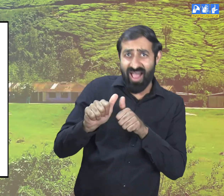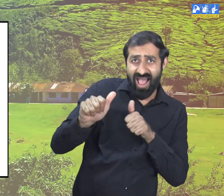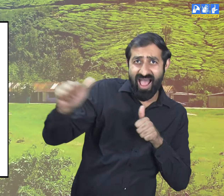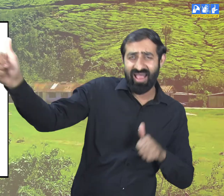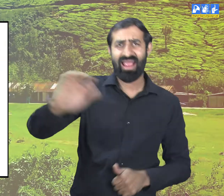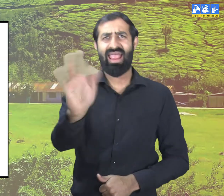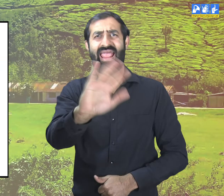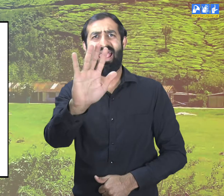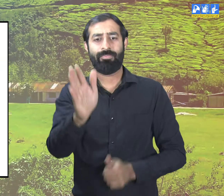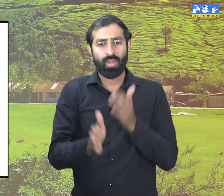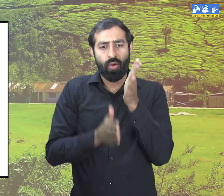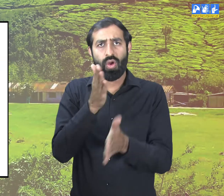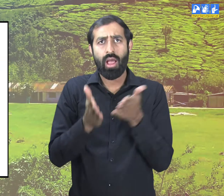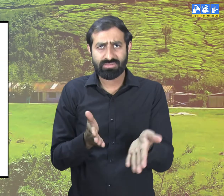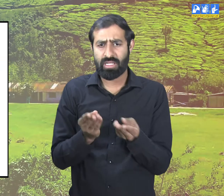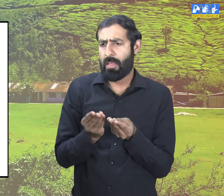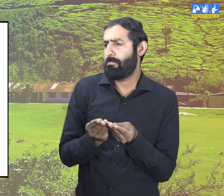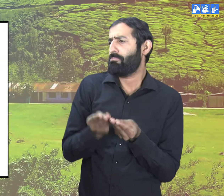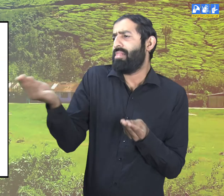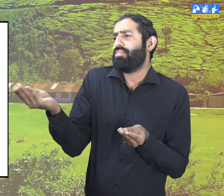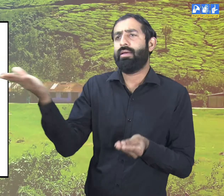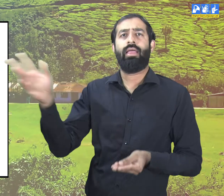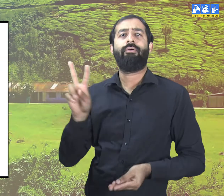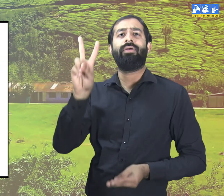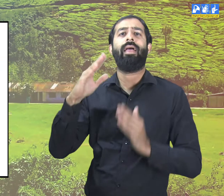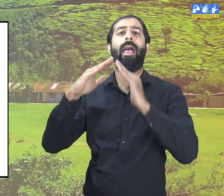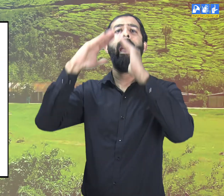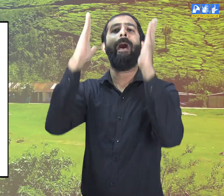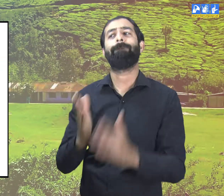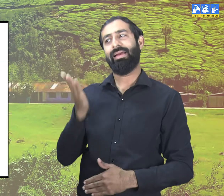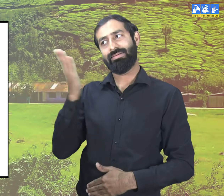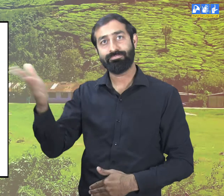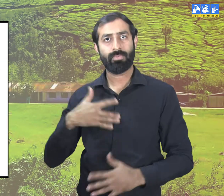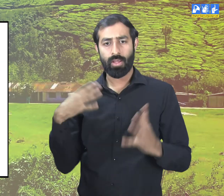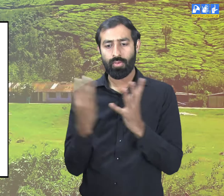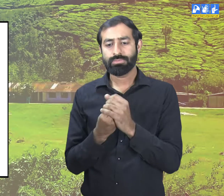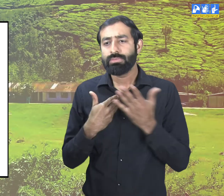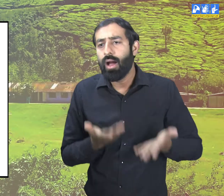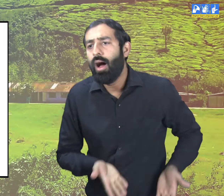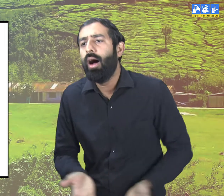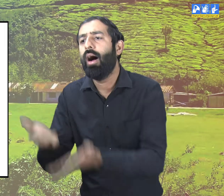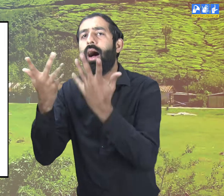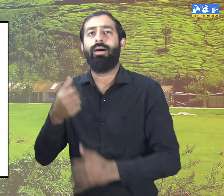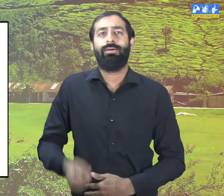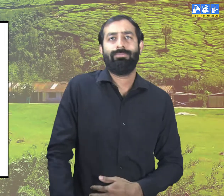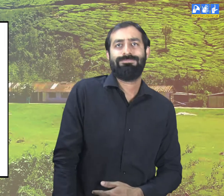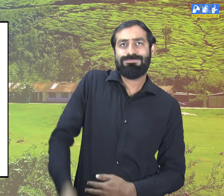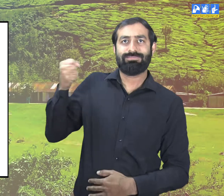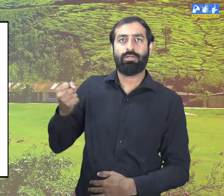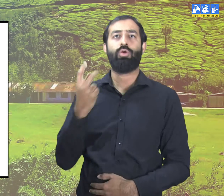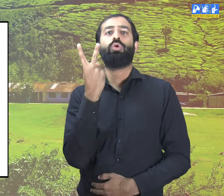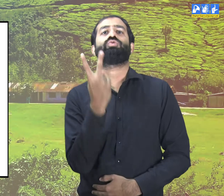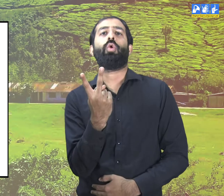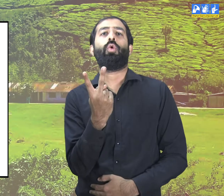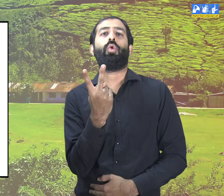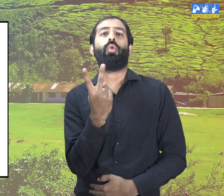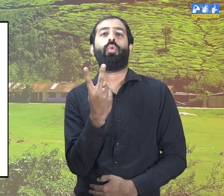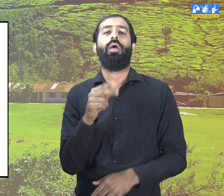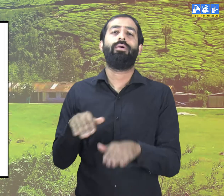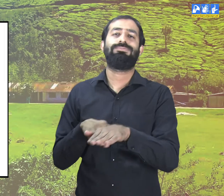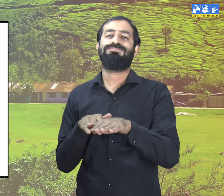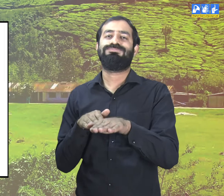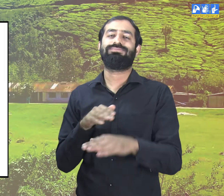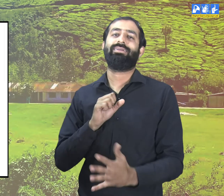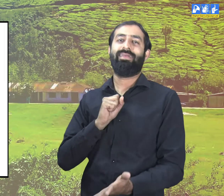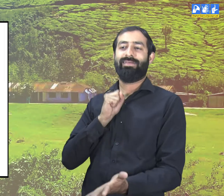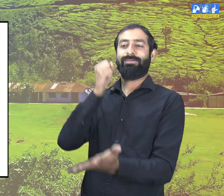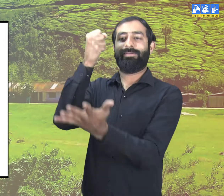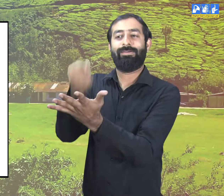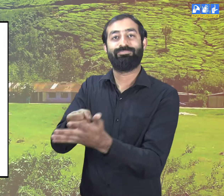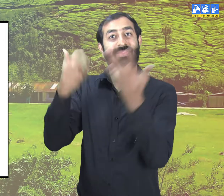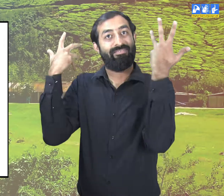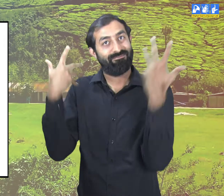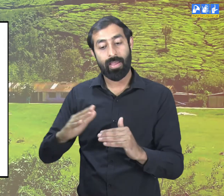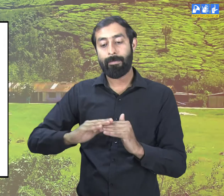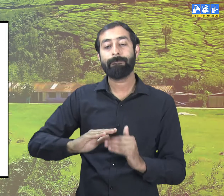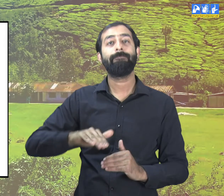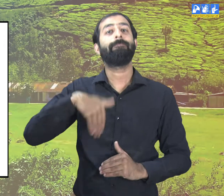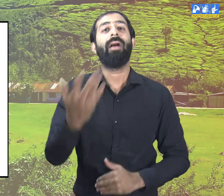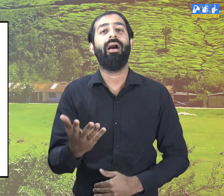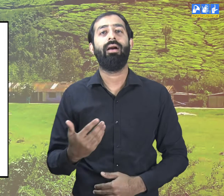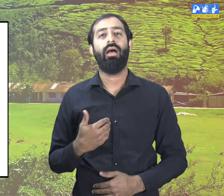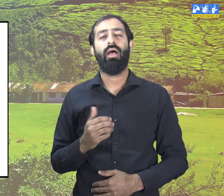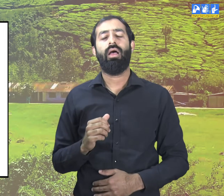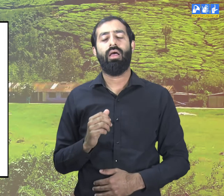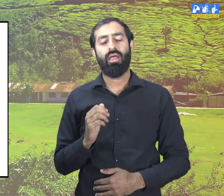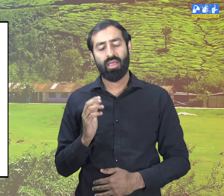Valiyamma's house was not far from the station and we had to take two Auto rickshaws to get there.